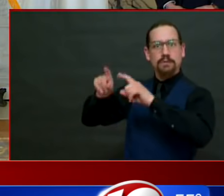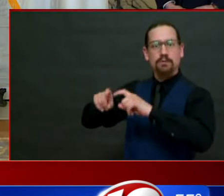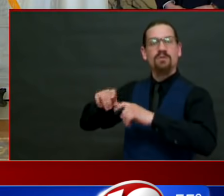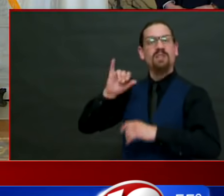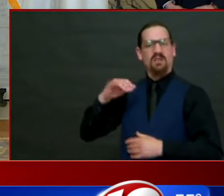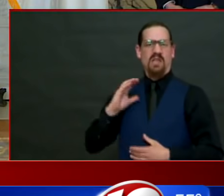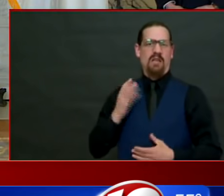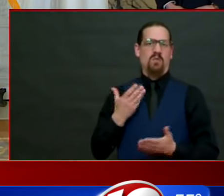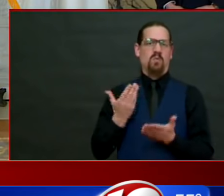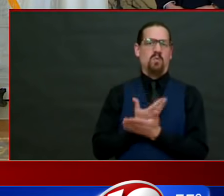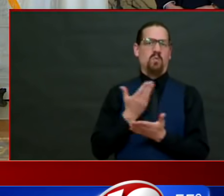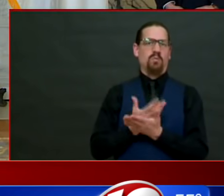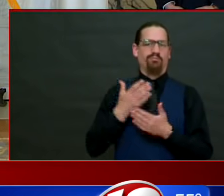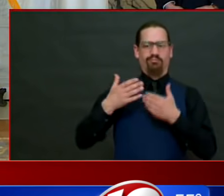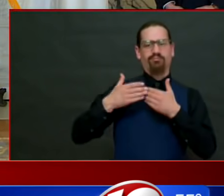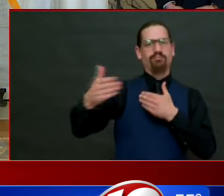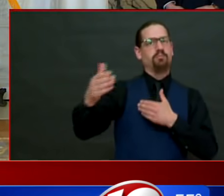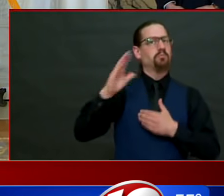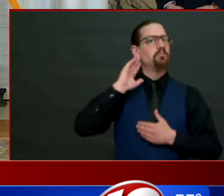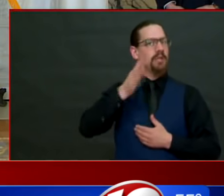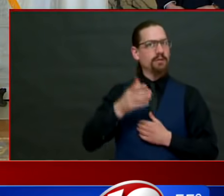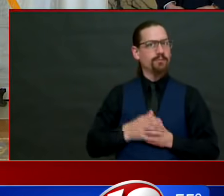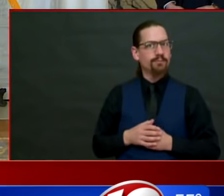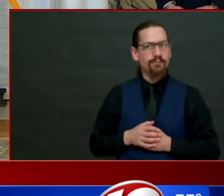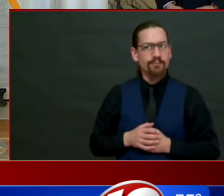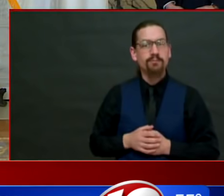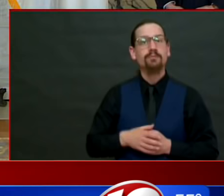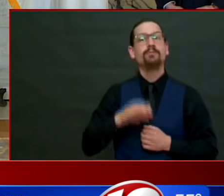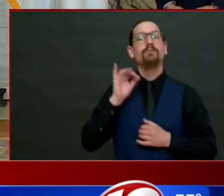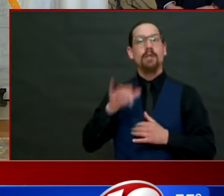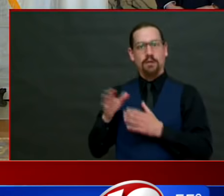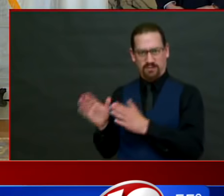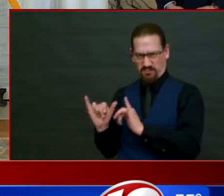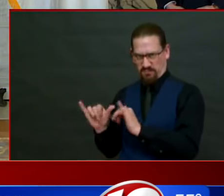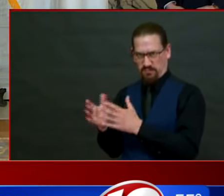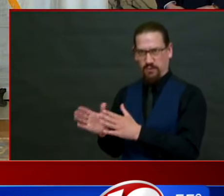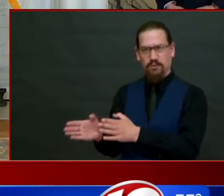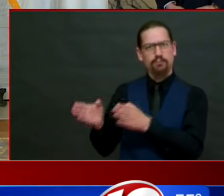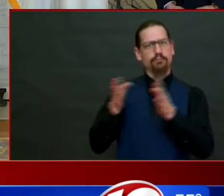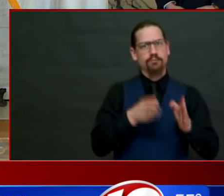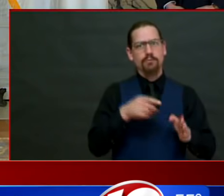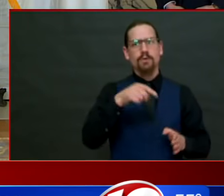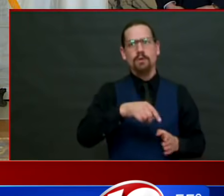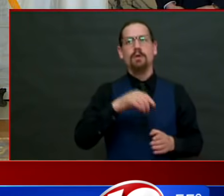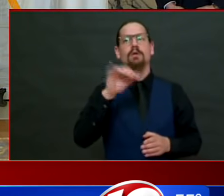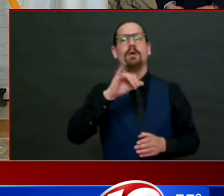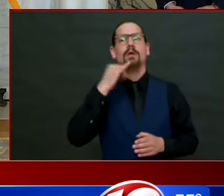FINALLY, WE NEED TO CREATE AN EARLY WARNING DETECTION SYSTEM BY TESTING GROUPS OF